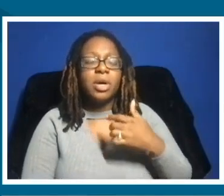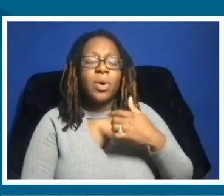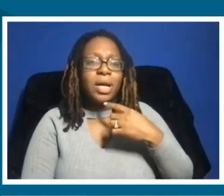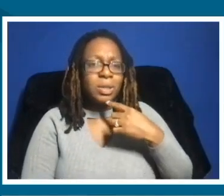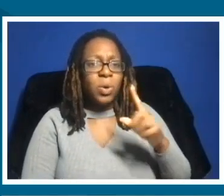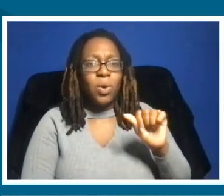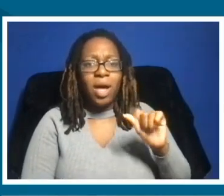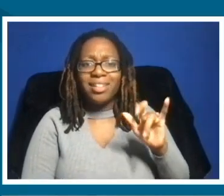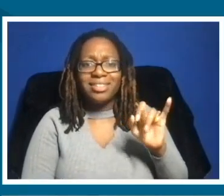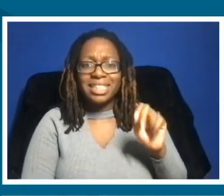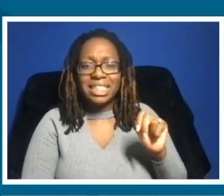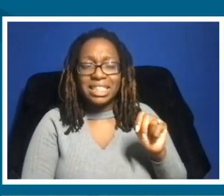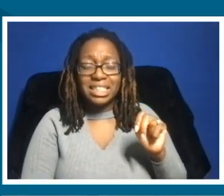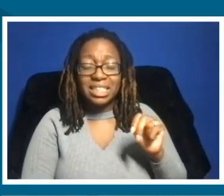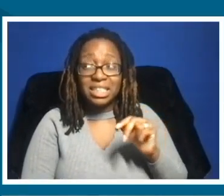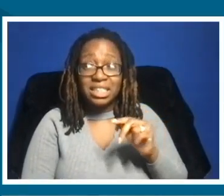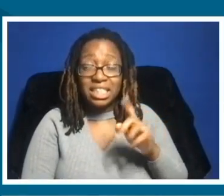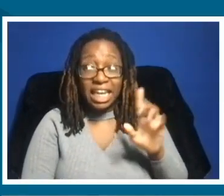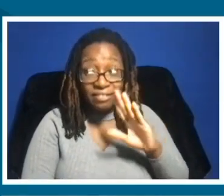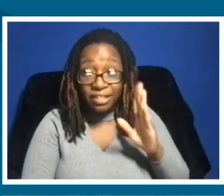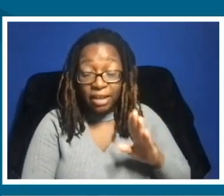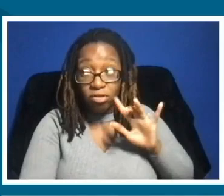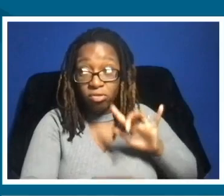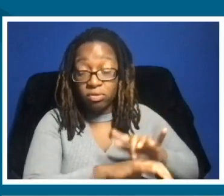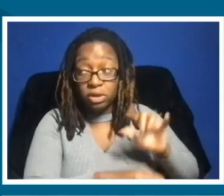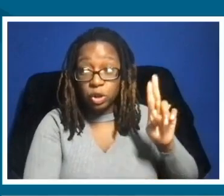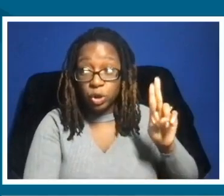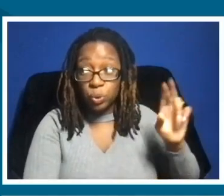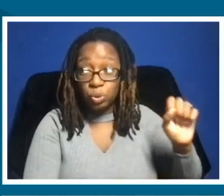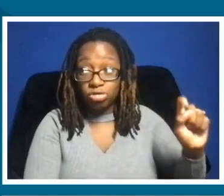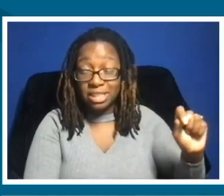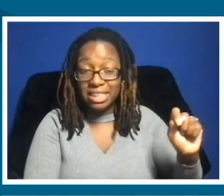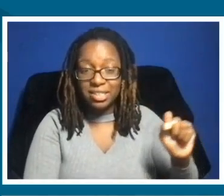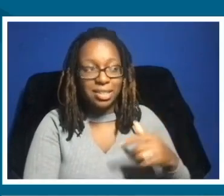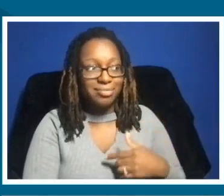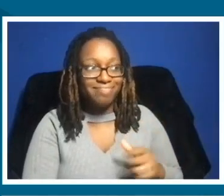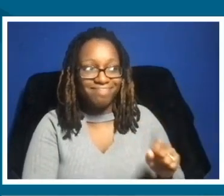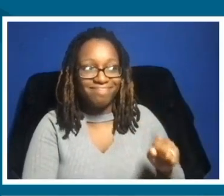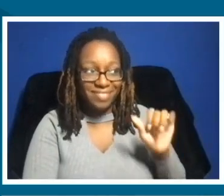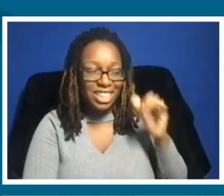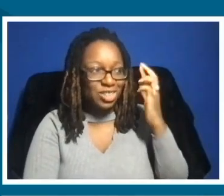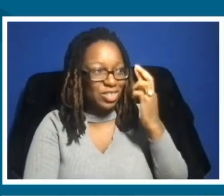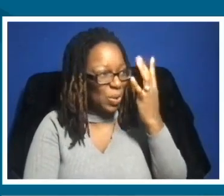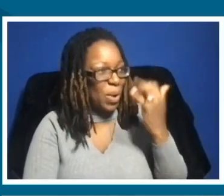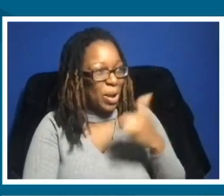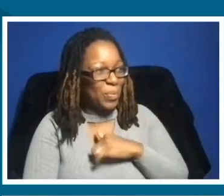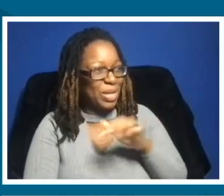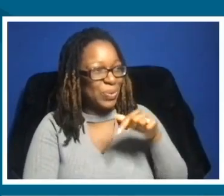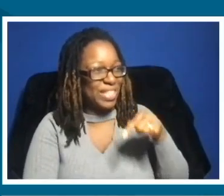they have never been to u street and she said yeah that's why we do this and